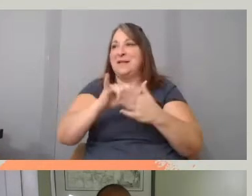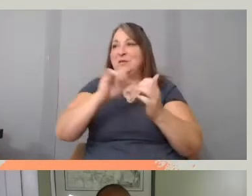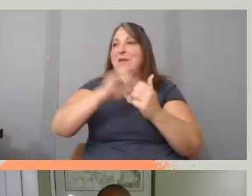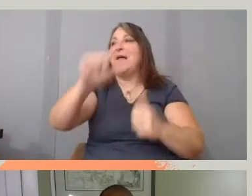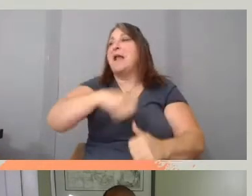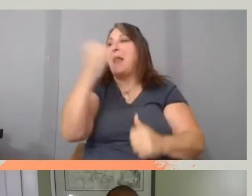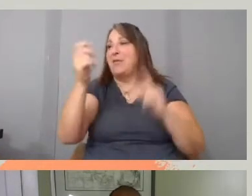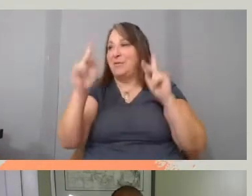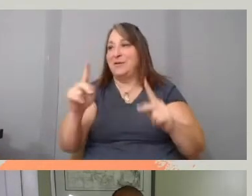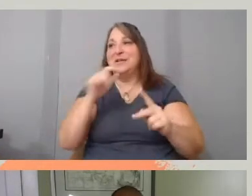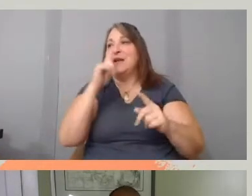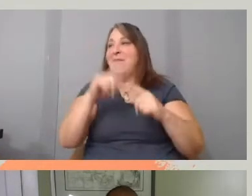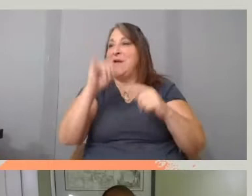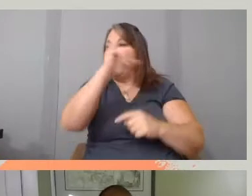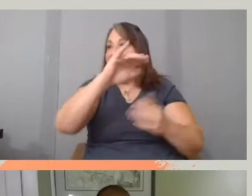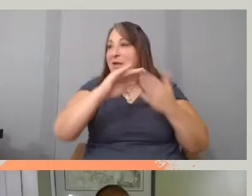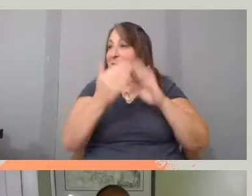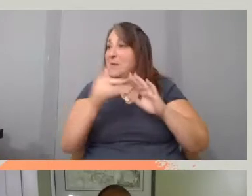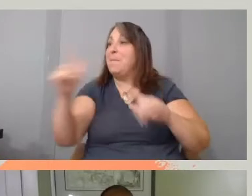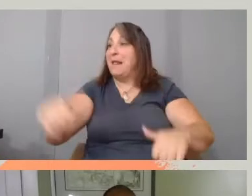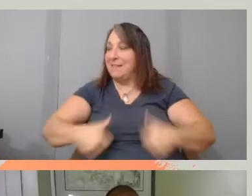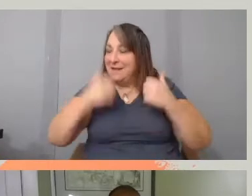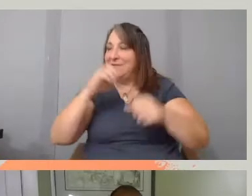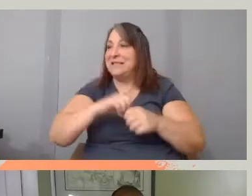is also not from community but lived in Syria, right?